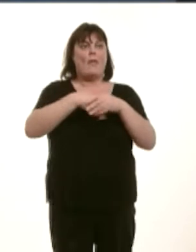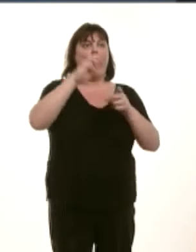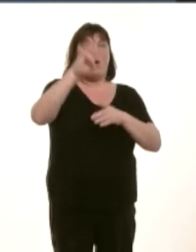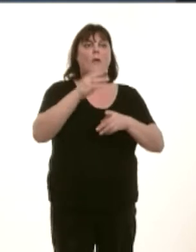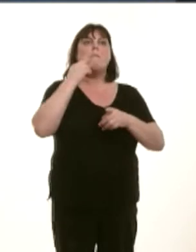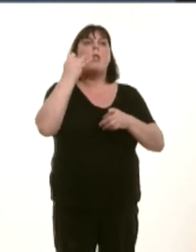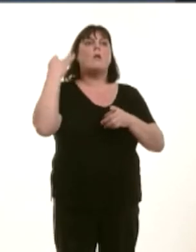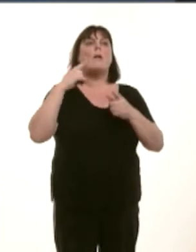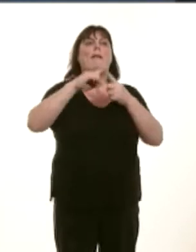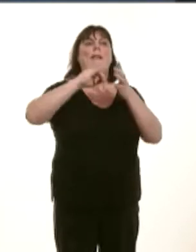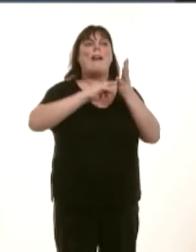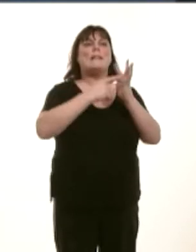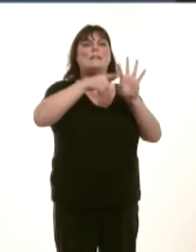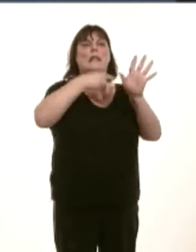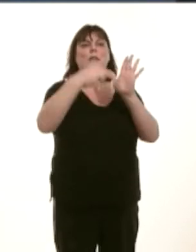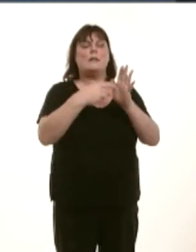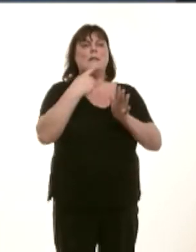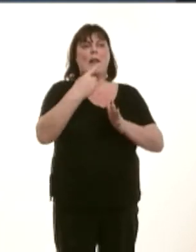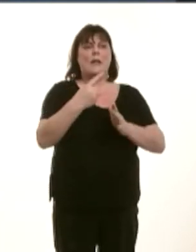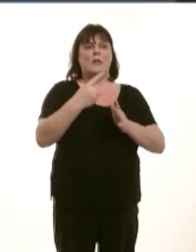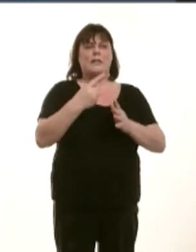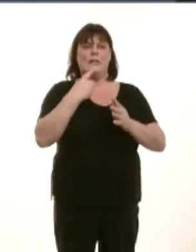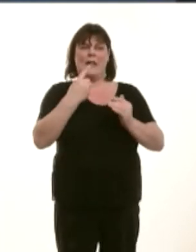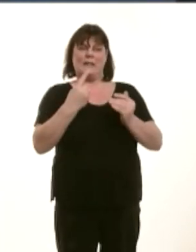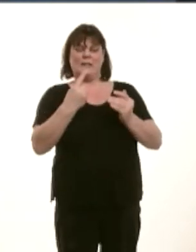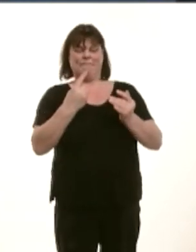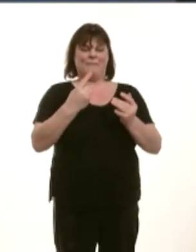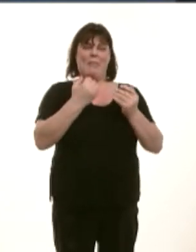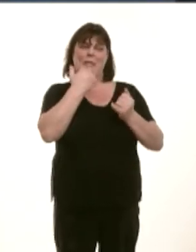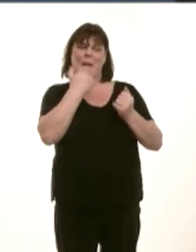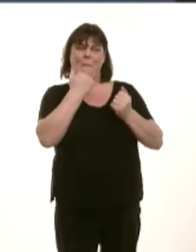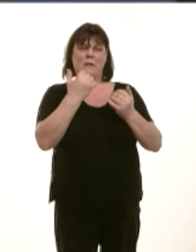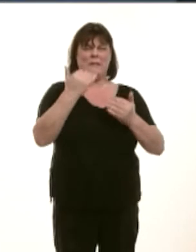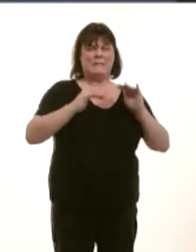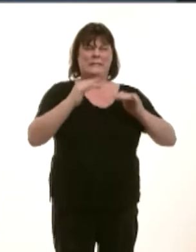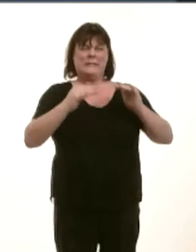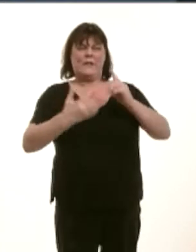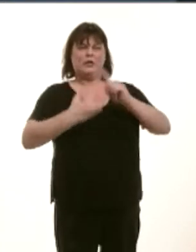the provision for the development of literacy remains just ëadequateí and that standards